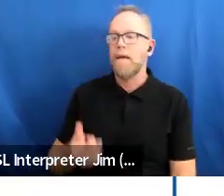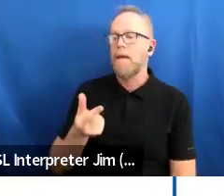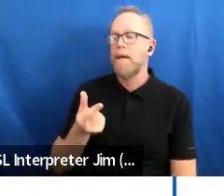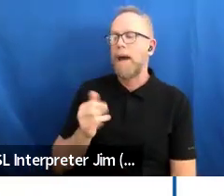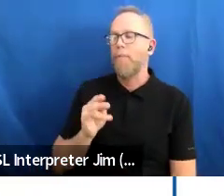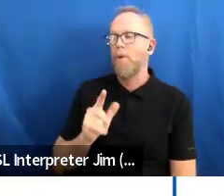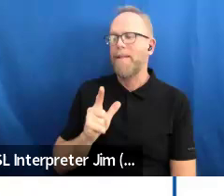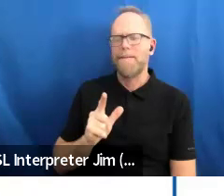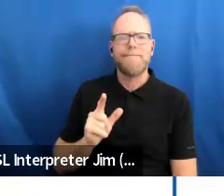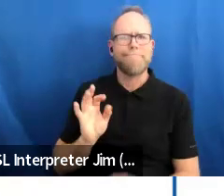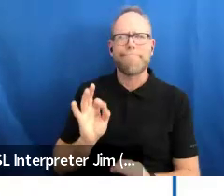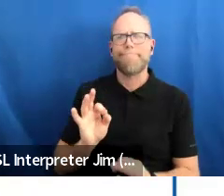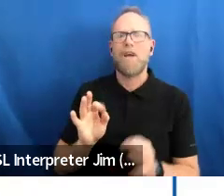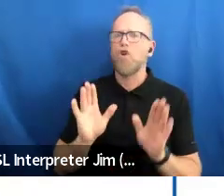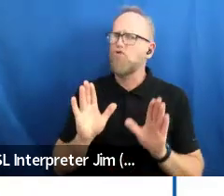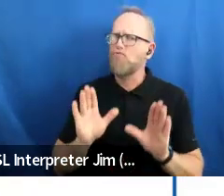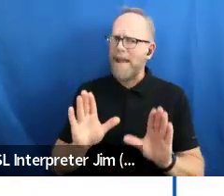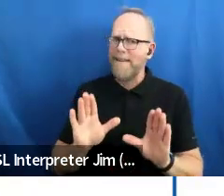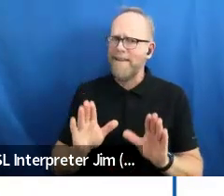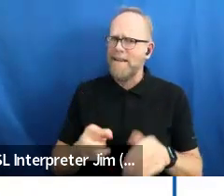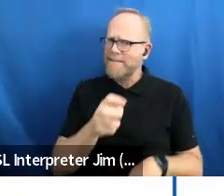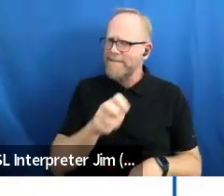because the next question is about intersectionality.